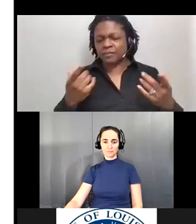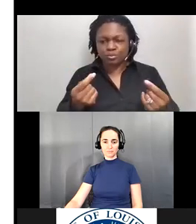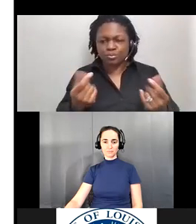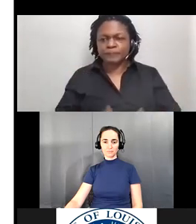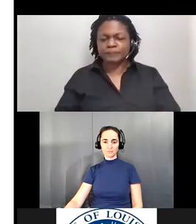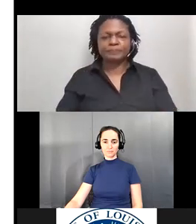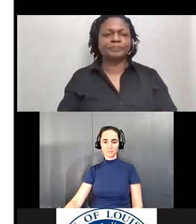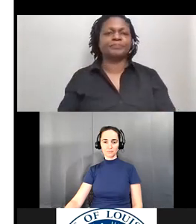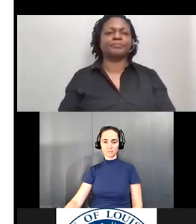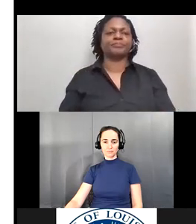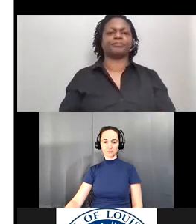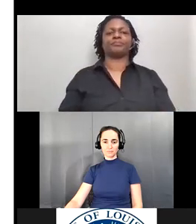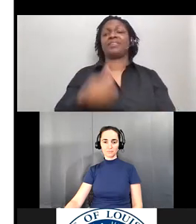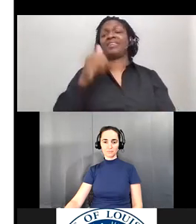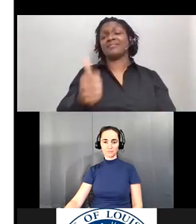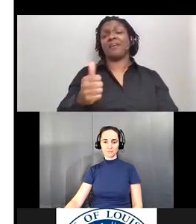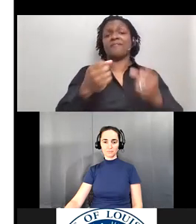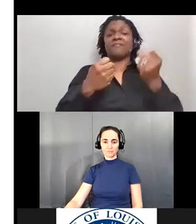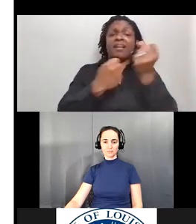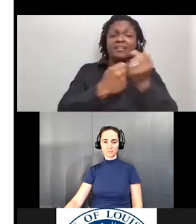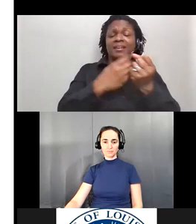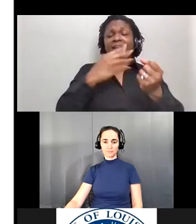with police listen this is all just general information.